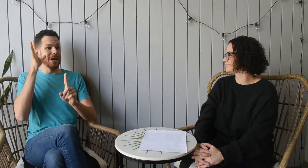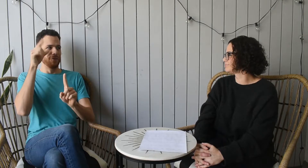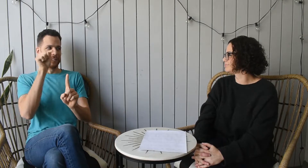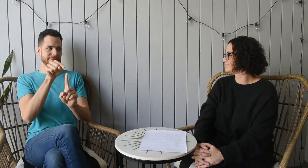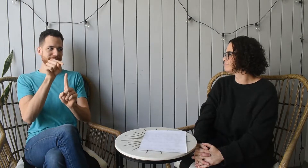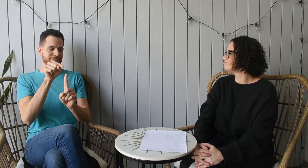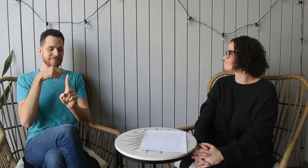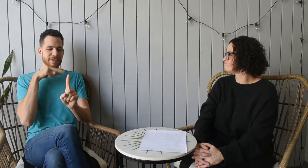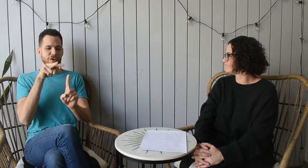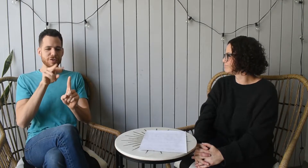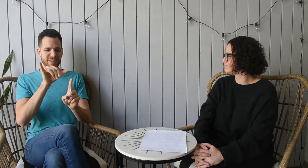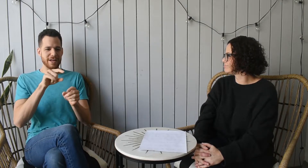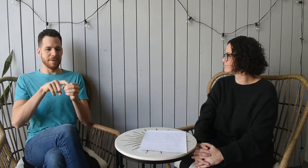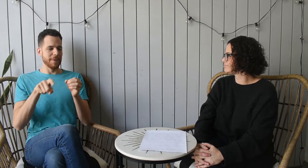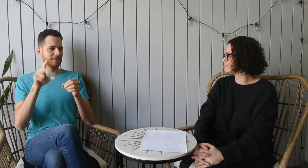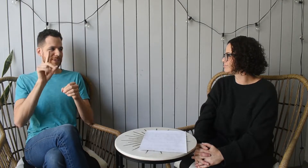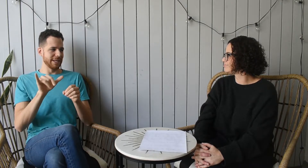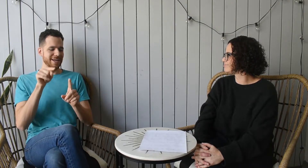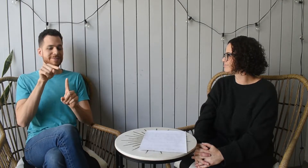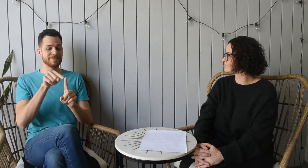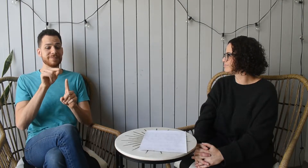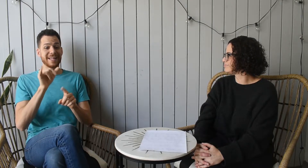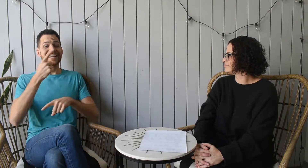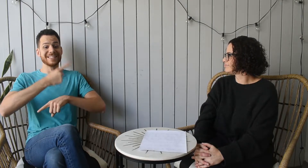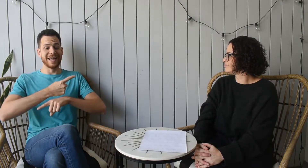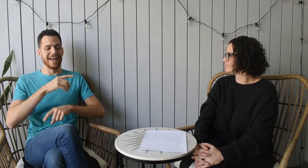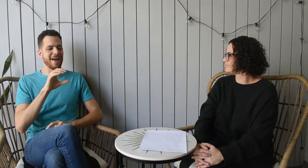But I look at coming out to my parents as the official day.